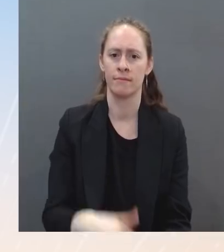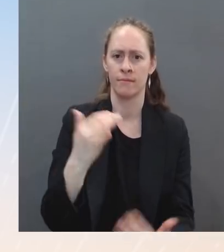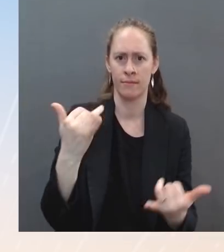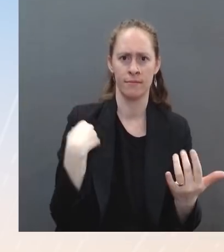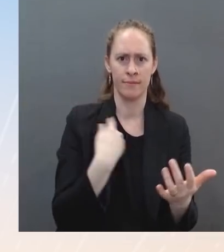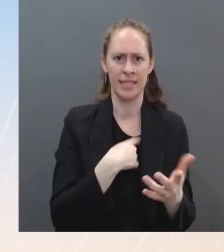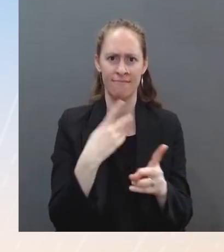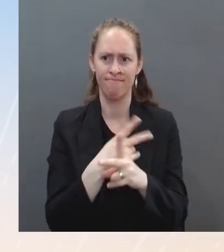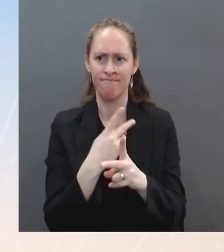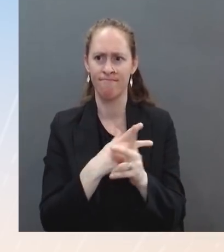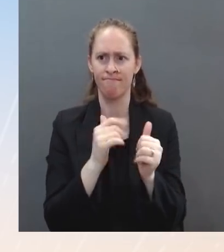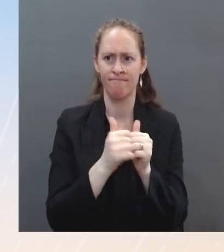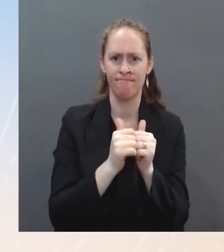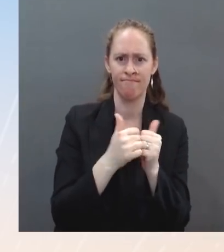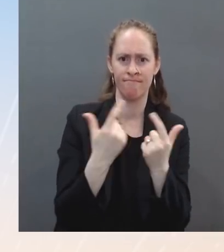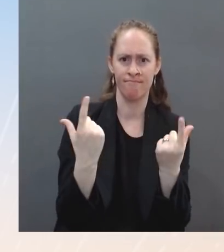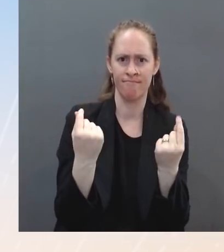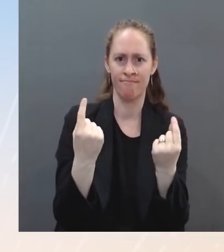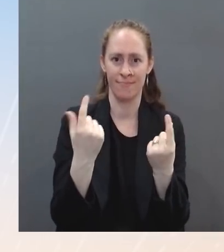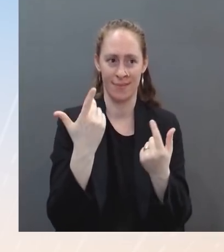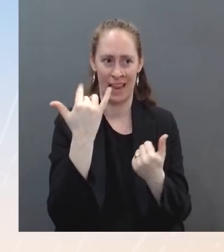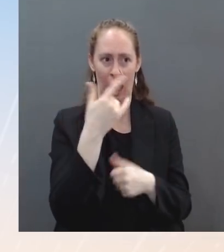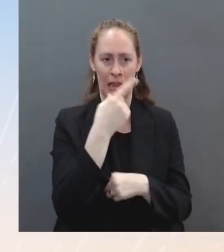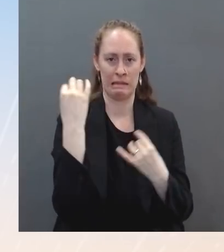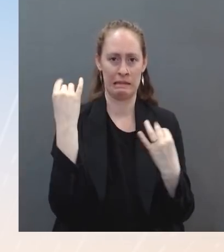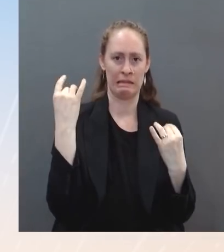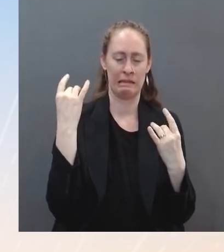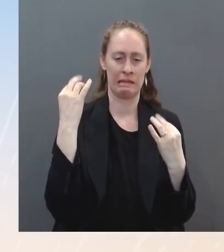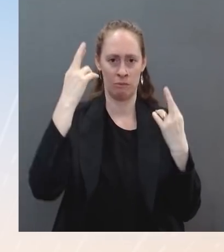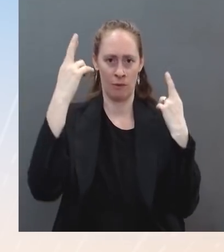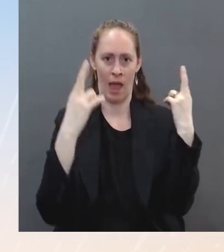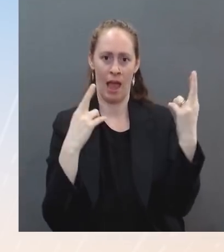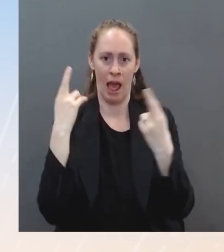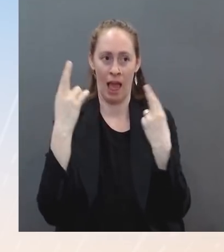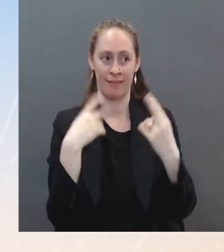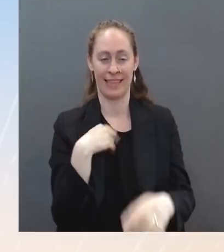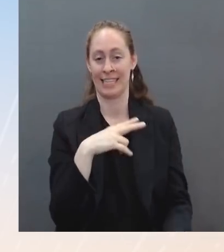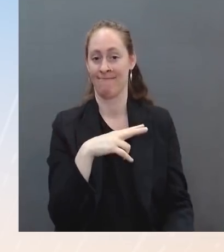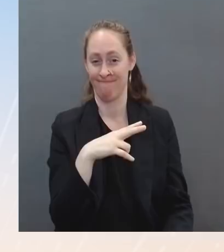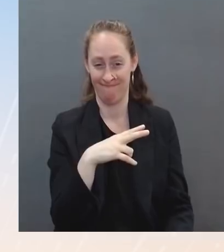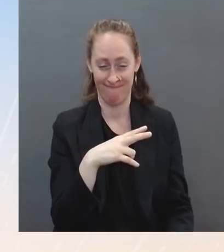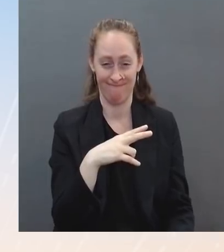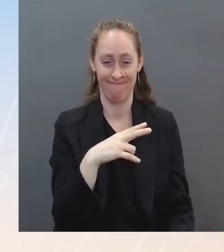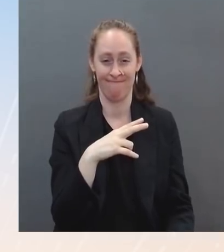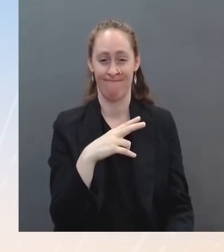that the sanctions that have been applied are providing -- are exacting extreme costs on their economy.